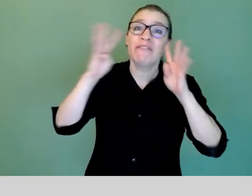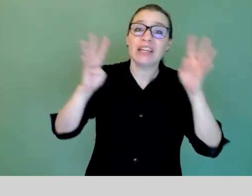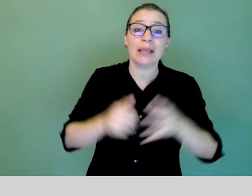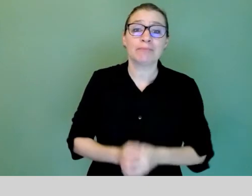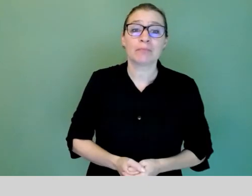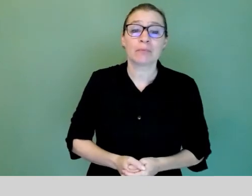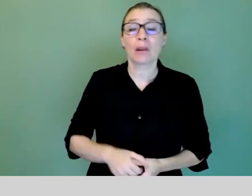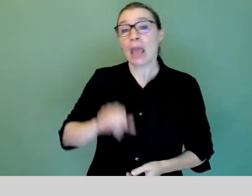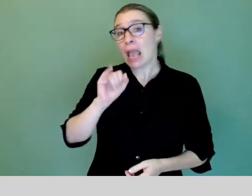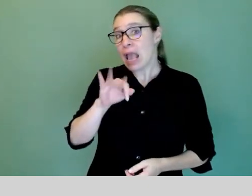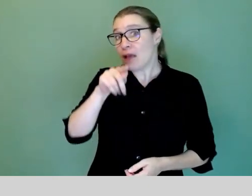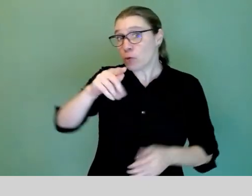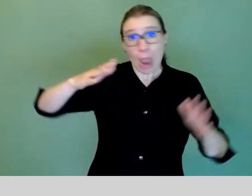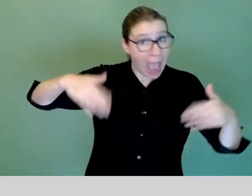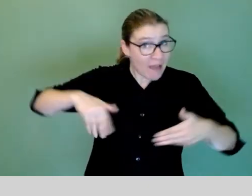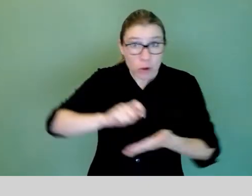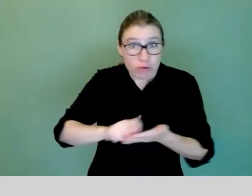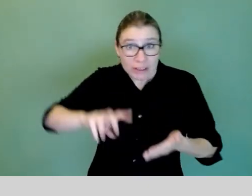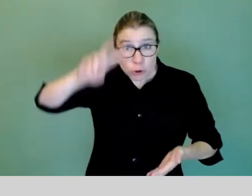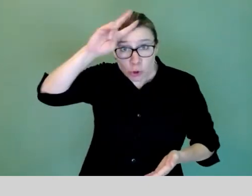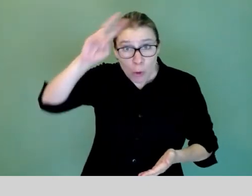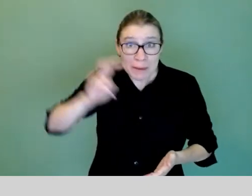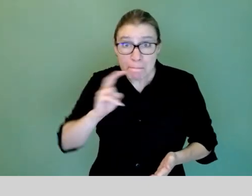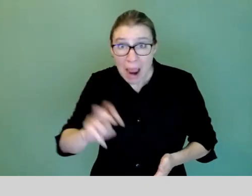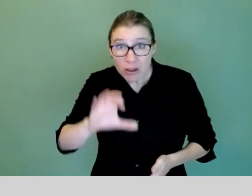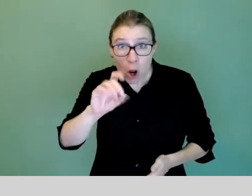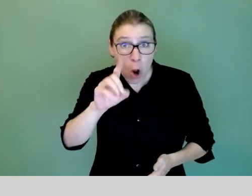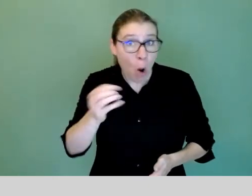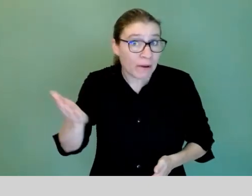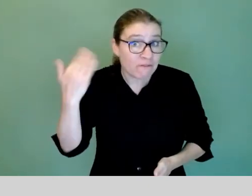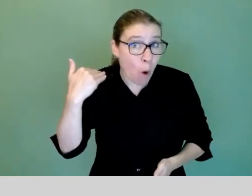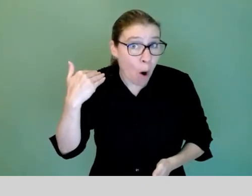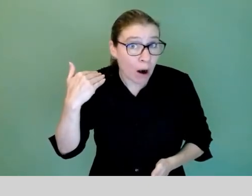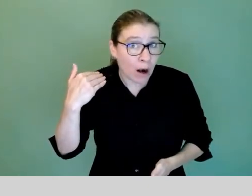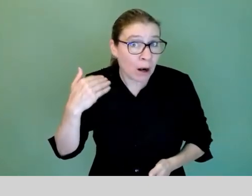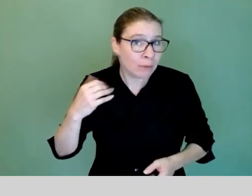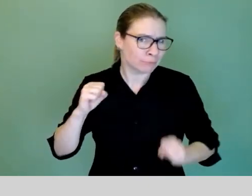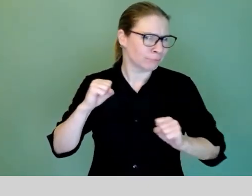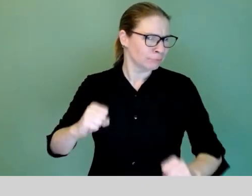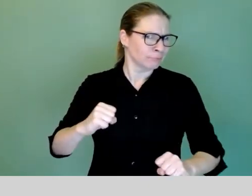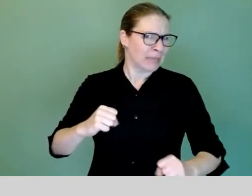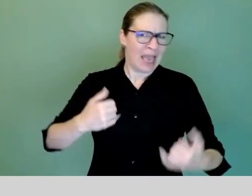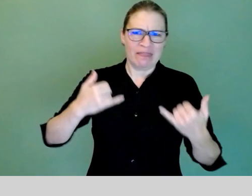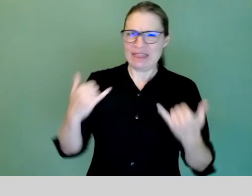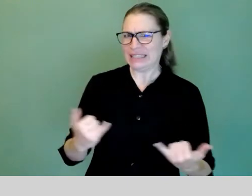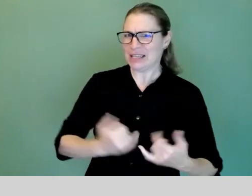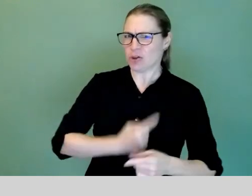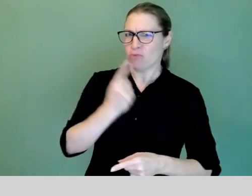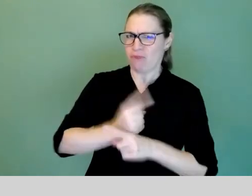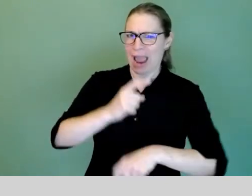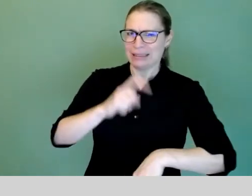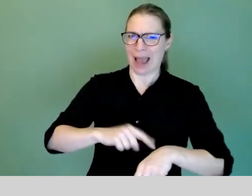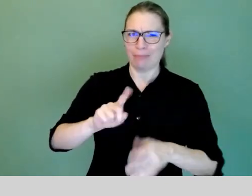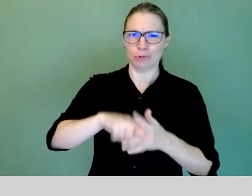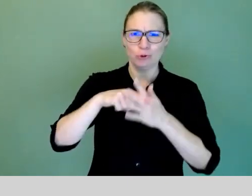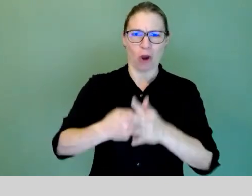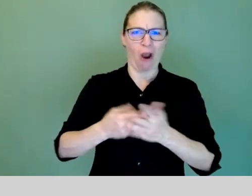If you haven't written stupid Python code before on purpose, then this is just the start of your journey.